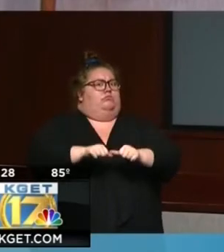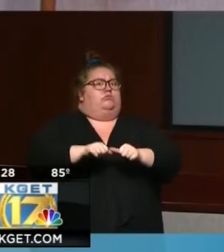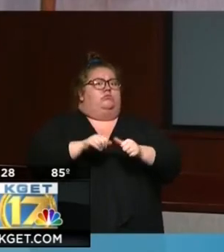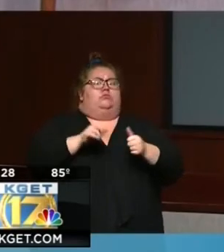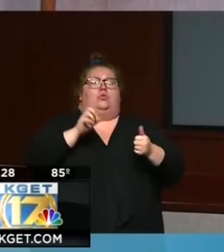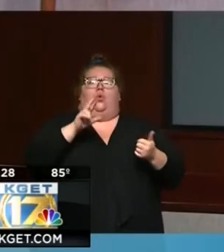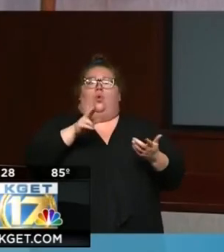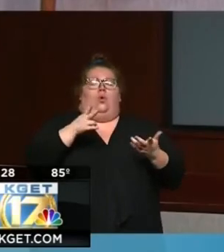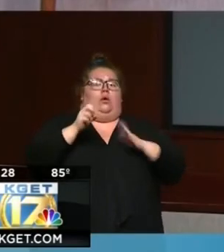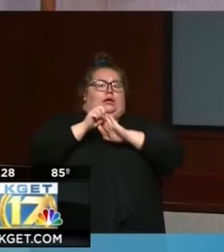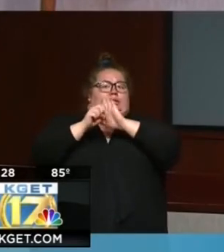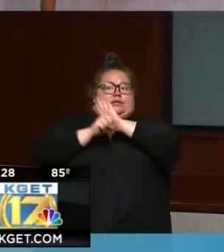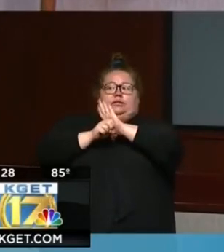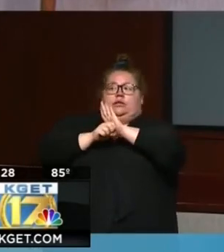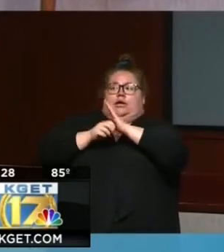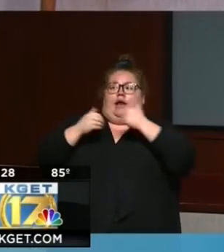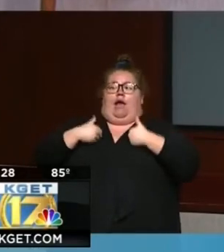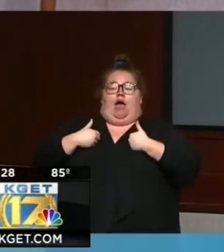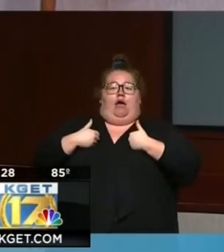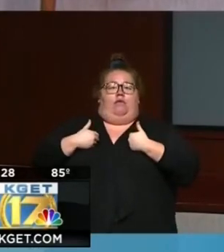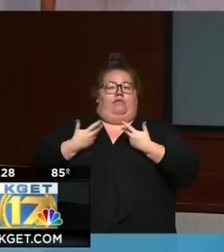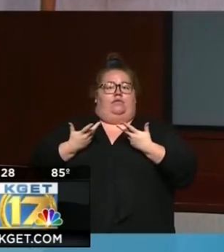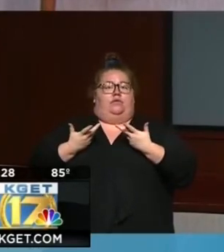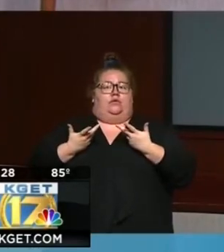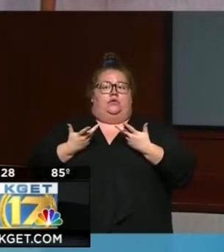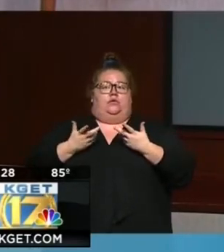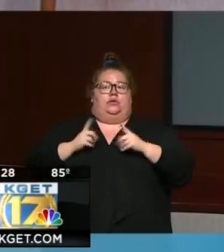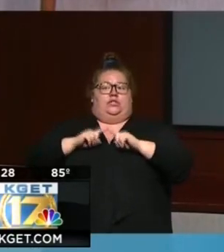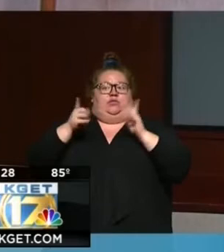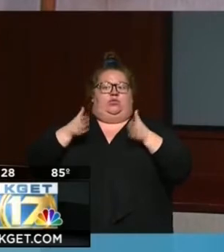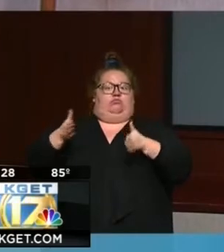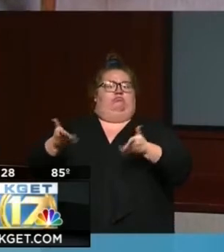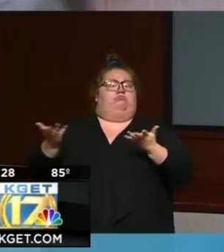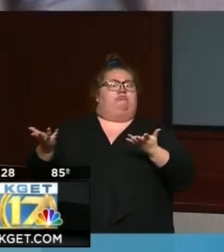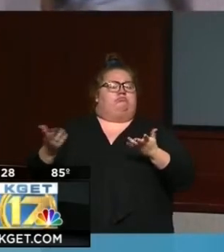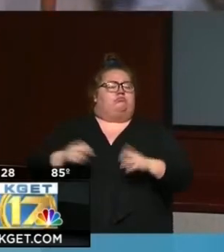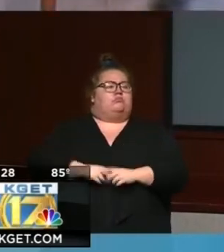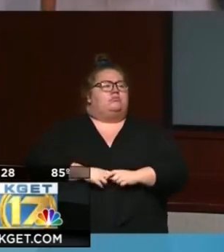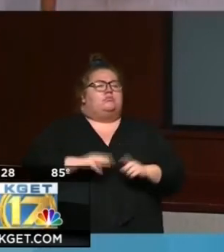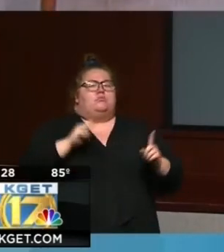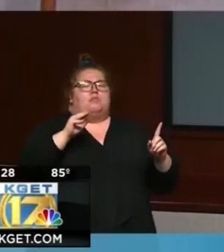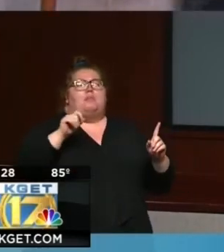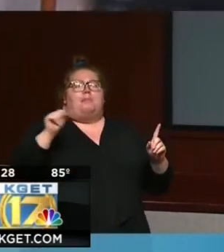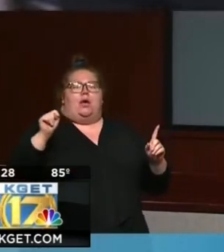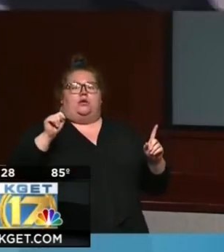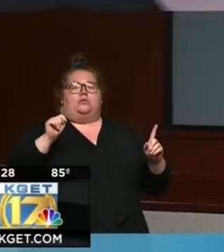ORGANIZATIONS. IS THAT STILL GOING ON? OR HAVE THEY COME UP WITH A